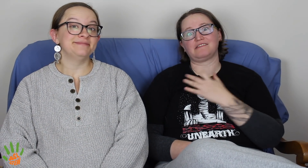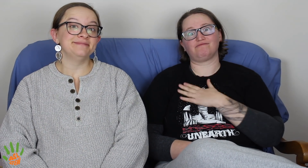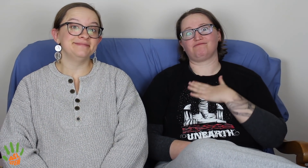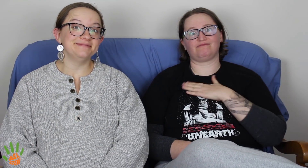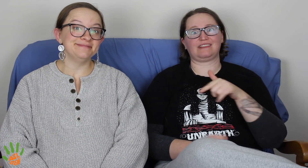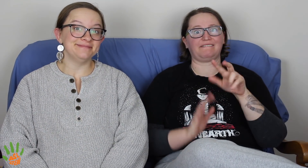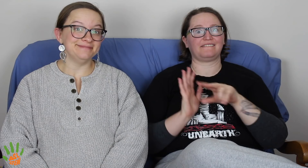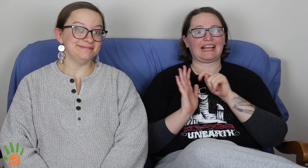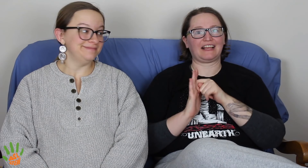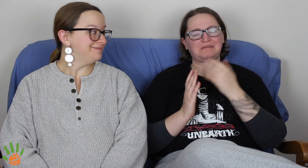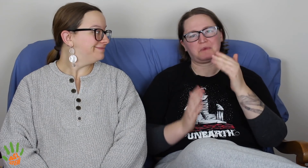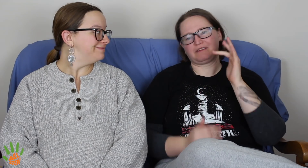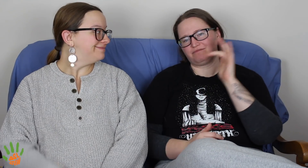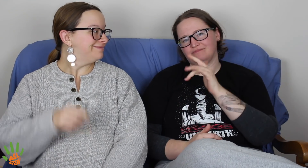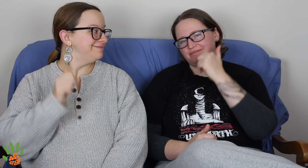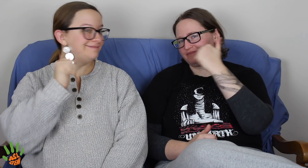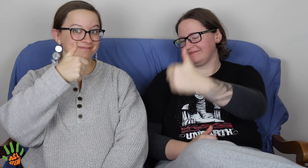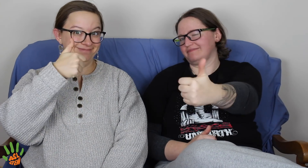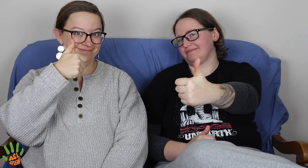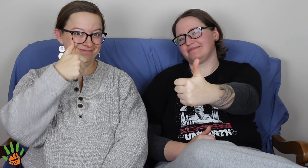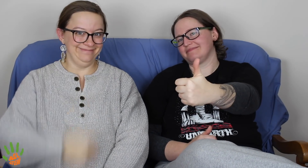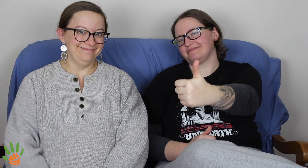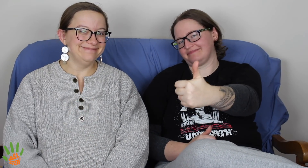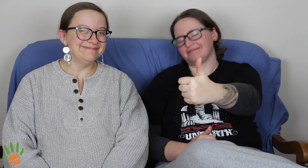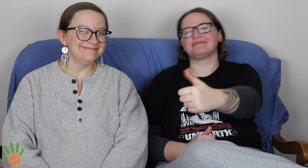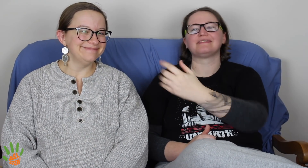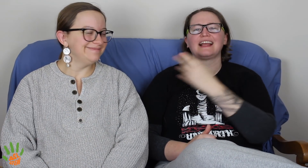[JE] If you enjoyed this video, click LIKE.